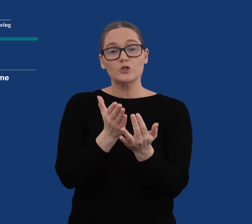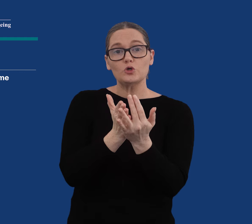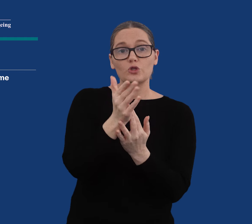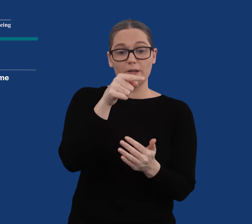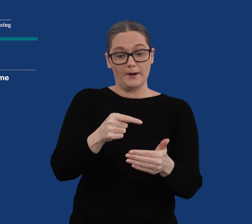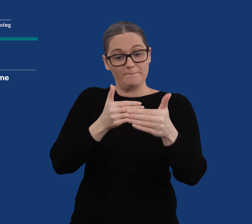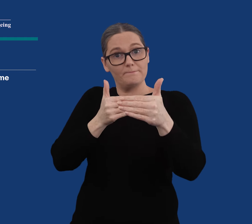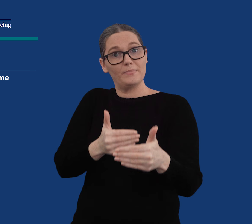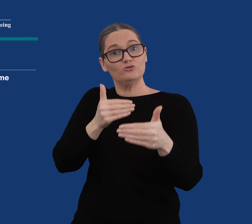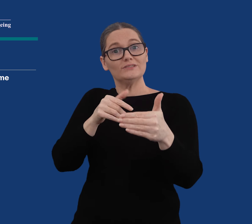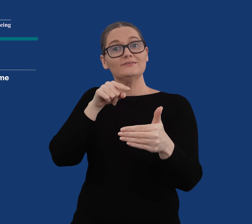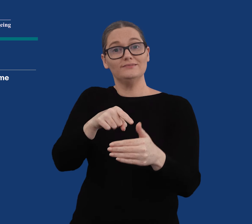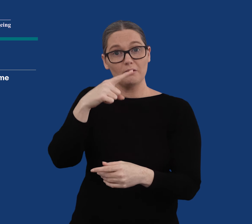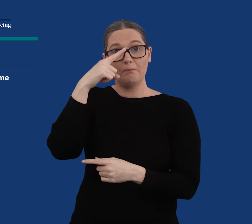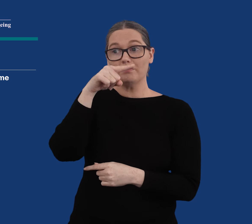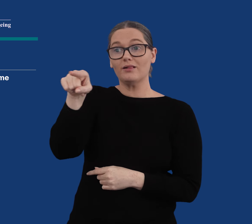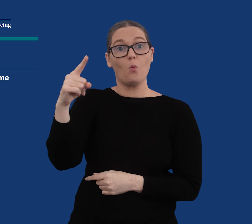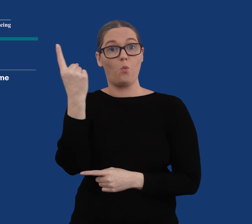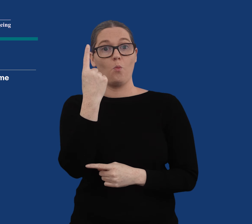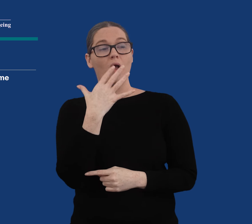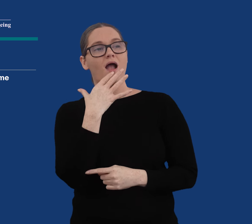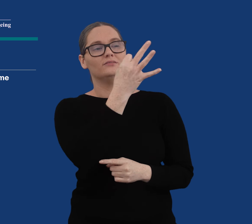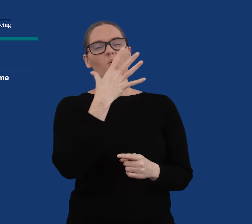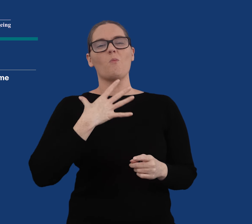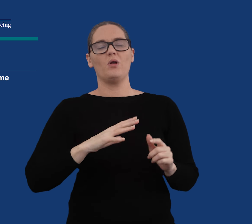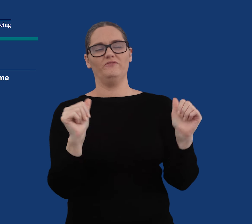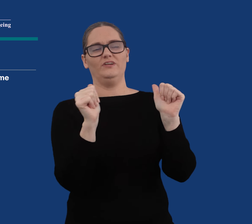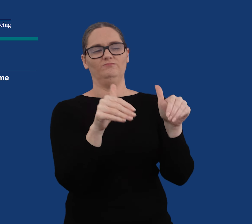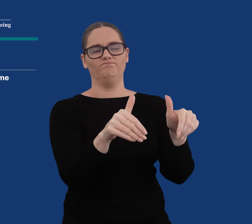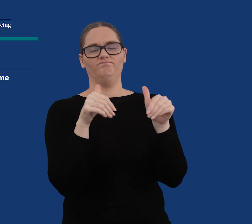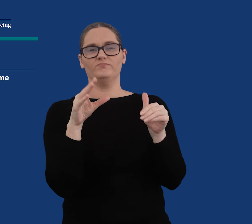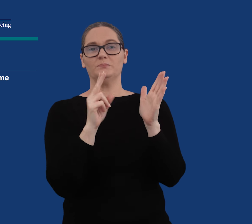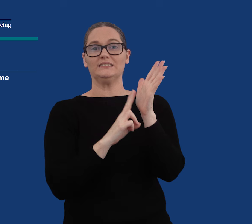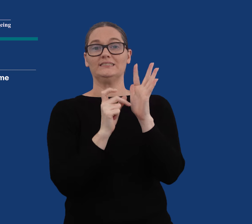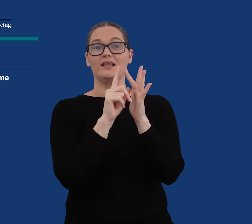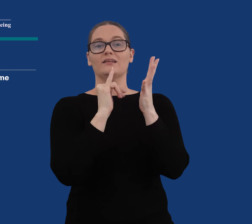During this period, participant who requested to leave the NDIS